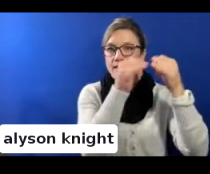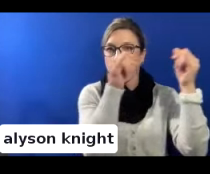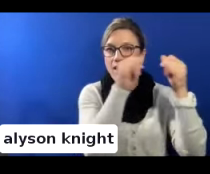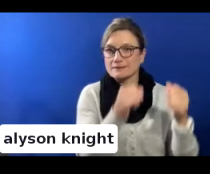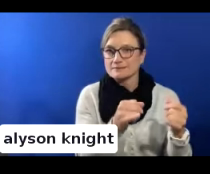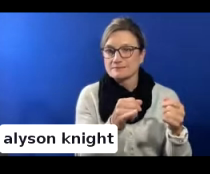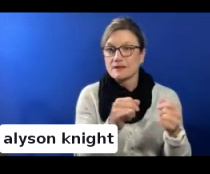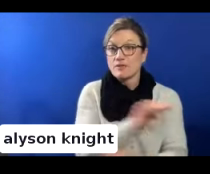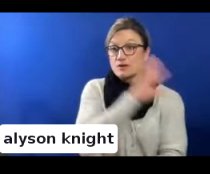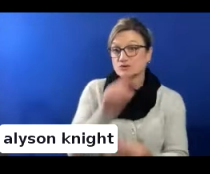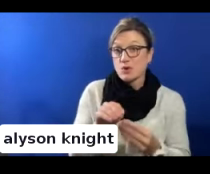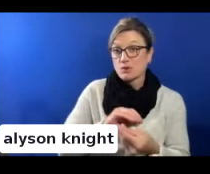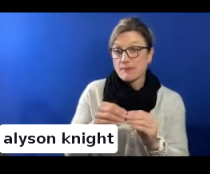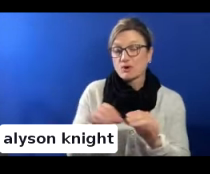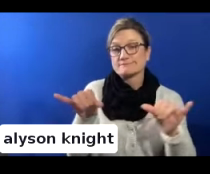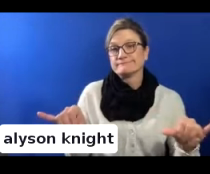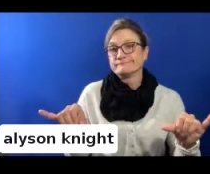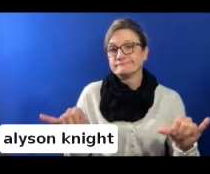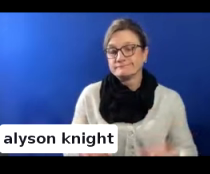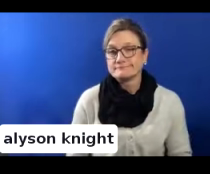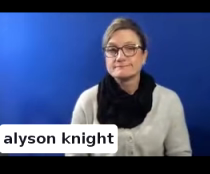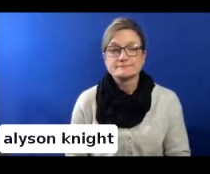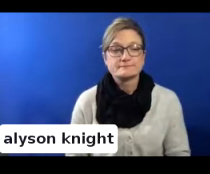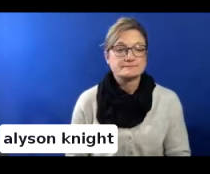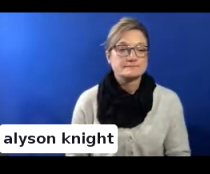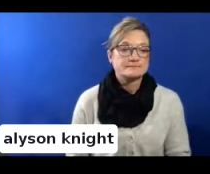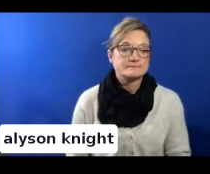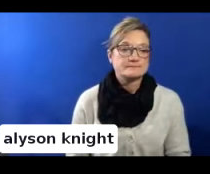categories themselves, but the overall amount remains the same.